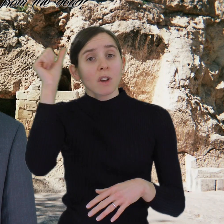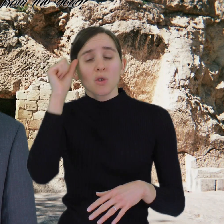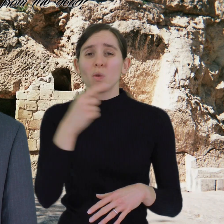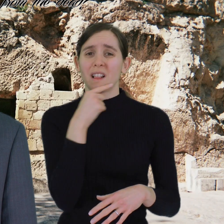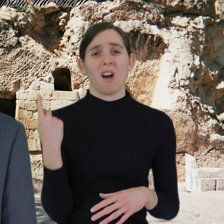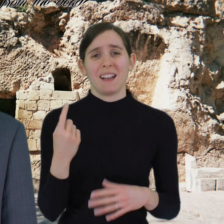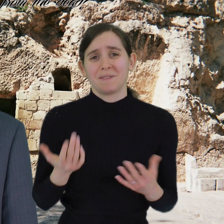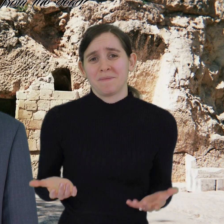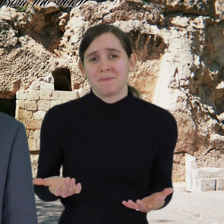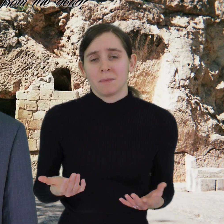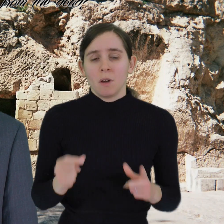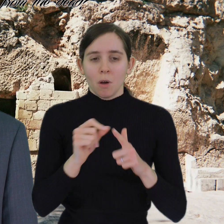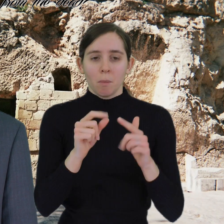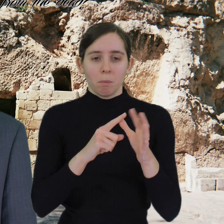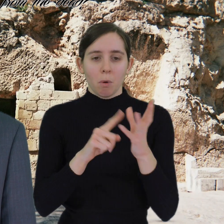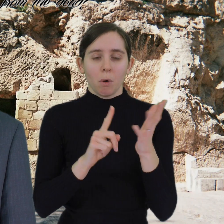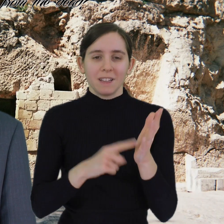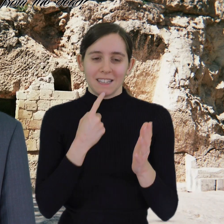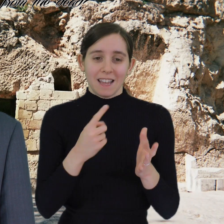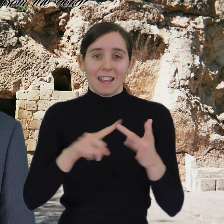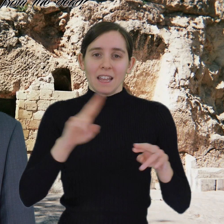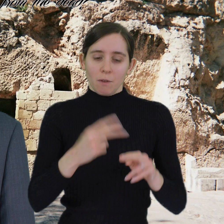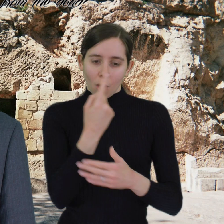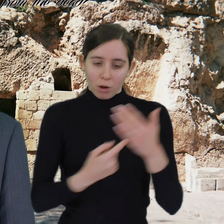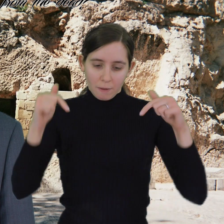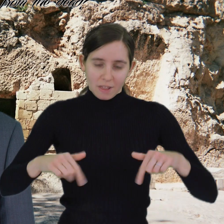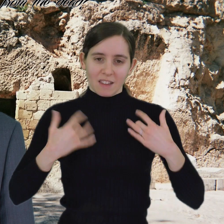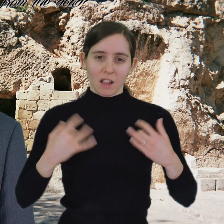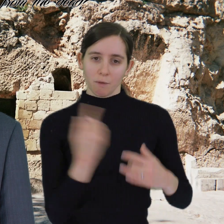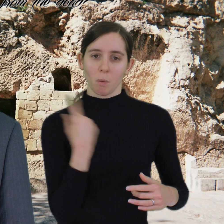Even Paul said, "If only for this life we have hope in Christ,